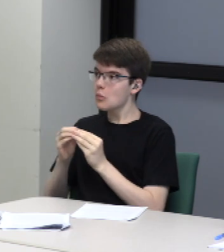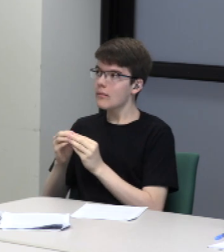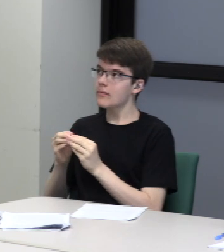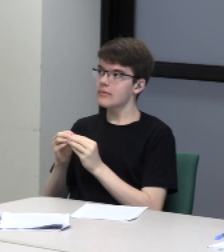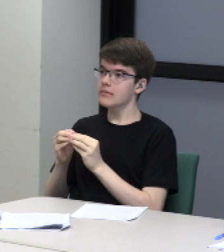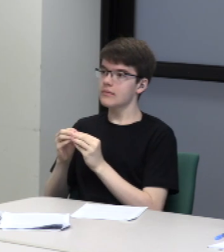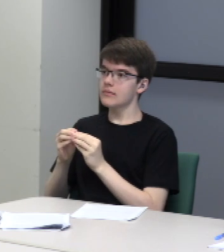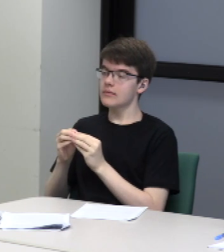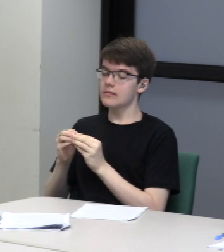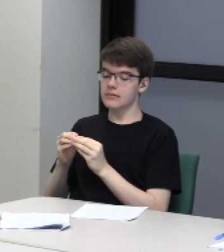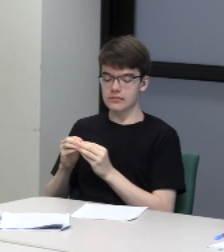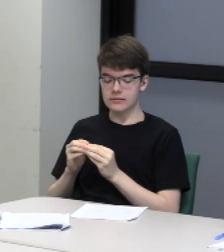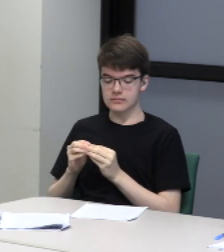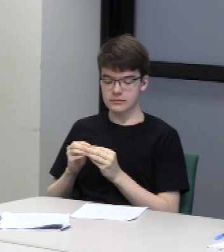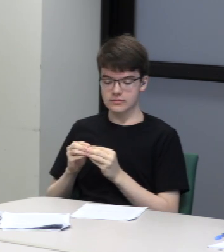is taking notes.